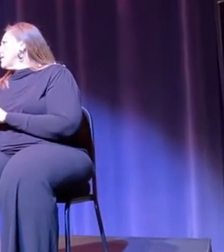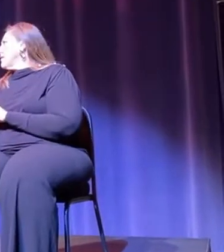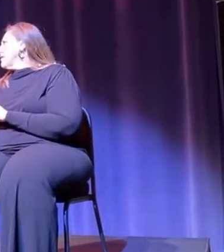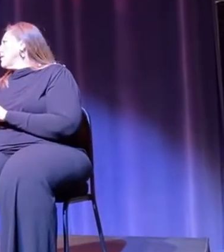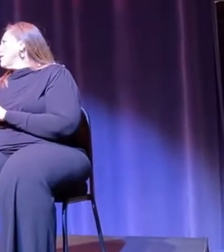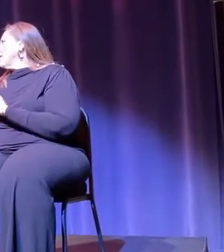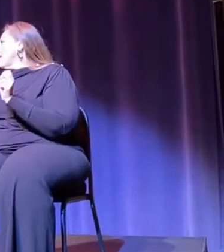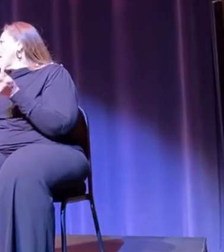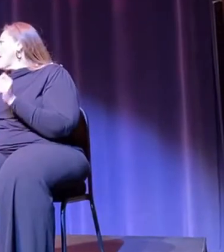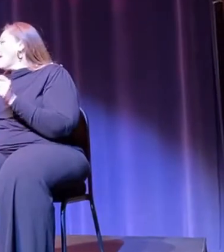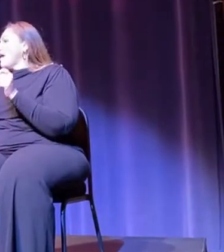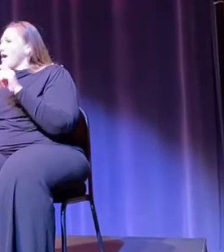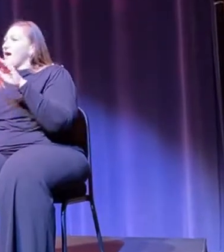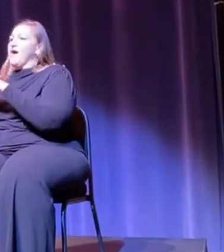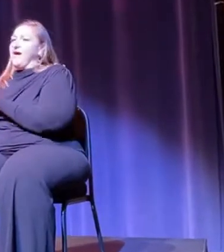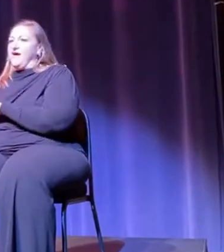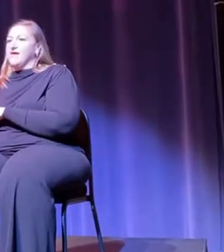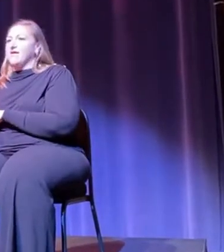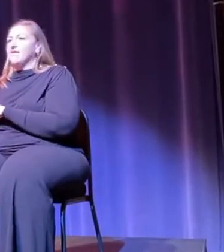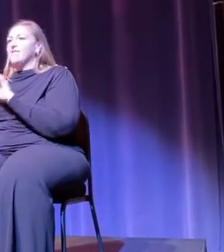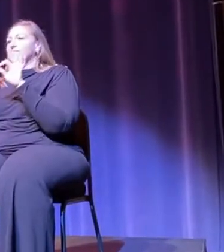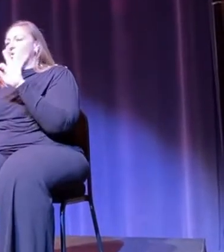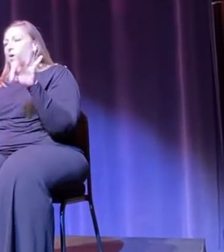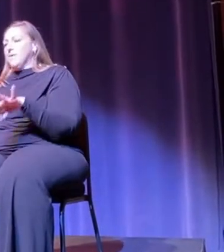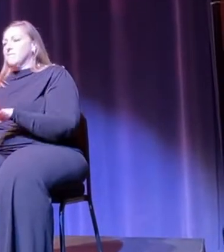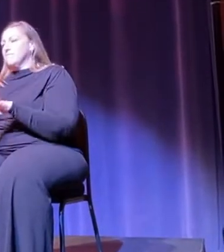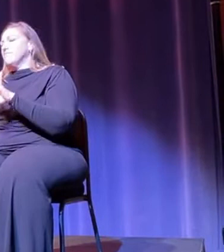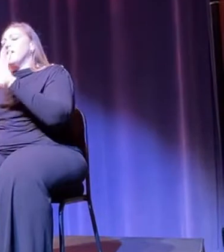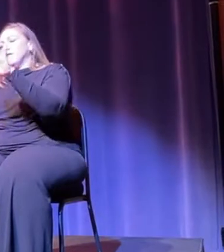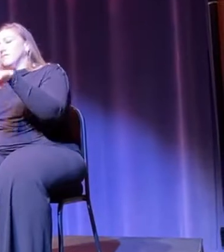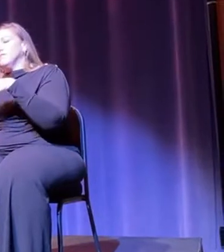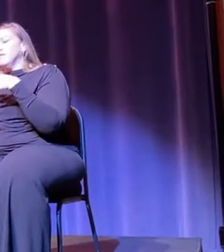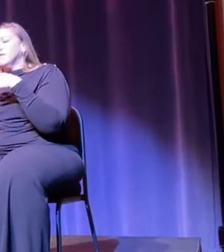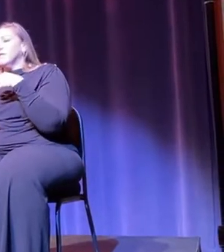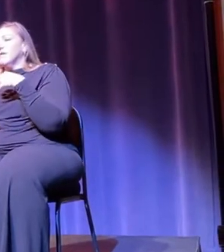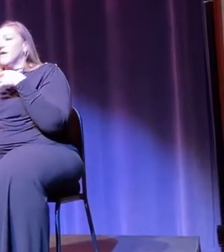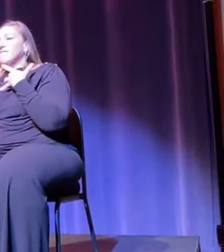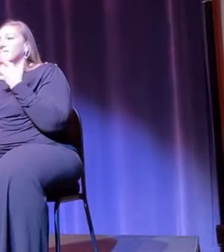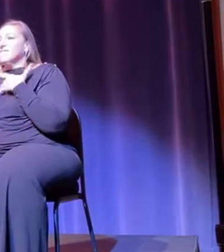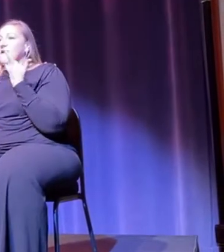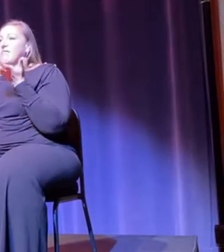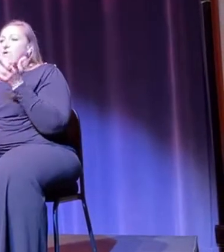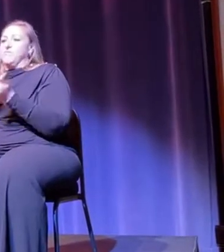Like it's just a little just under. But it was really about, I feel poetry with young people,